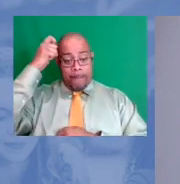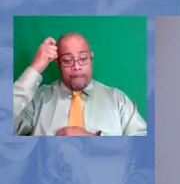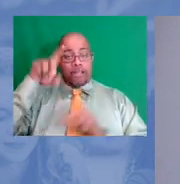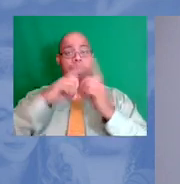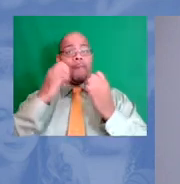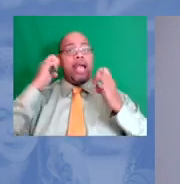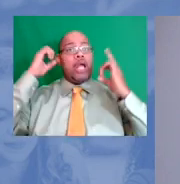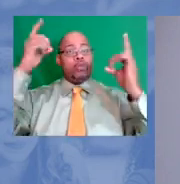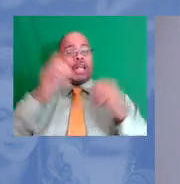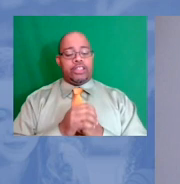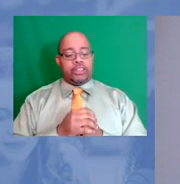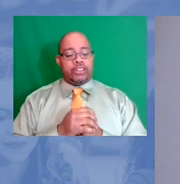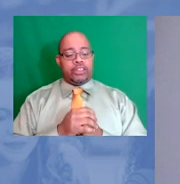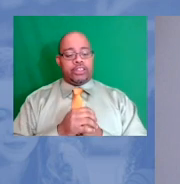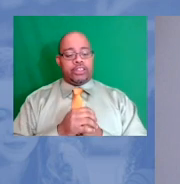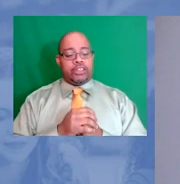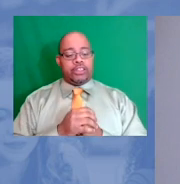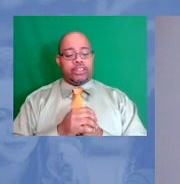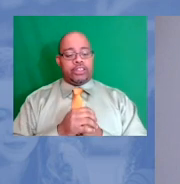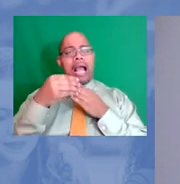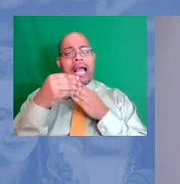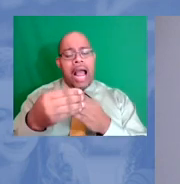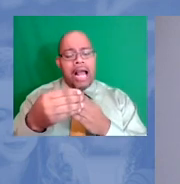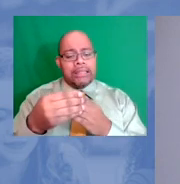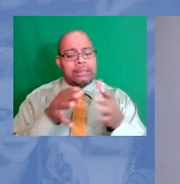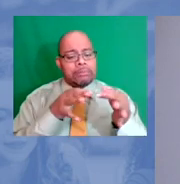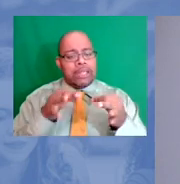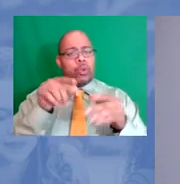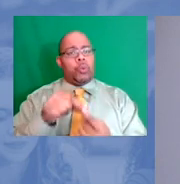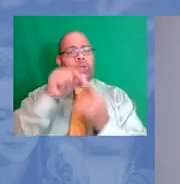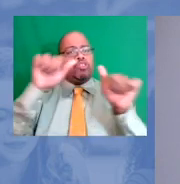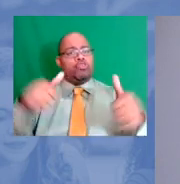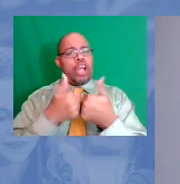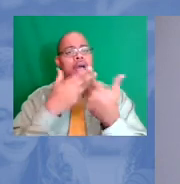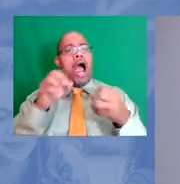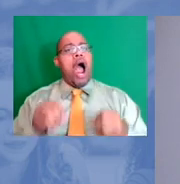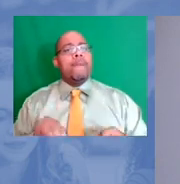WILL BE RELEASING GUIDANCE ON THE UNIQUE CHALLENGES AND OPPORTUNITIES IN REOPENING FOR STUDENTS